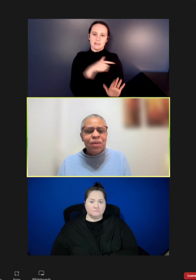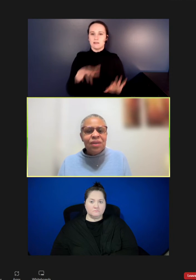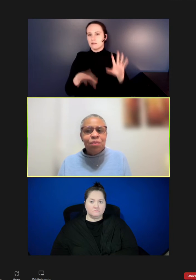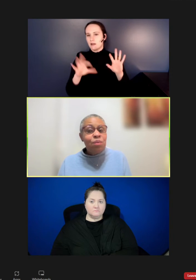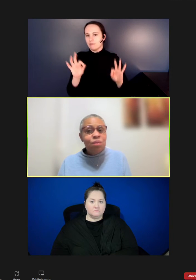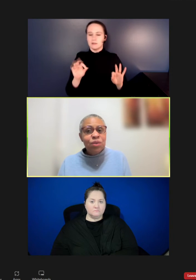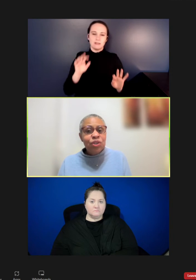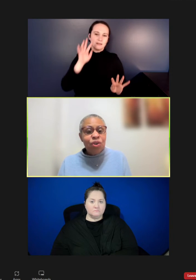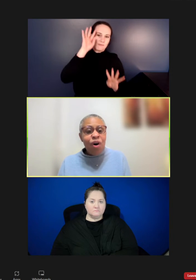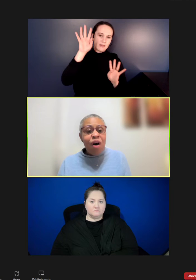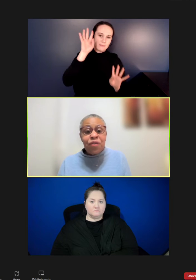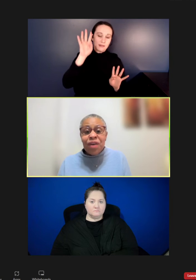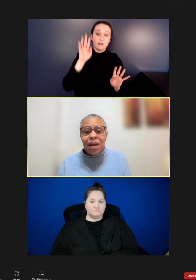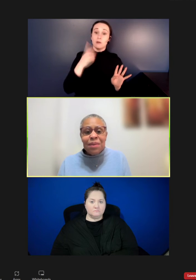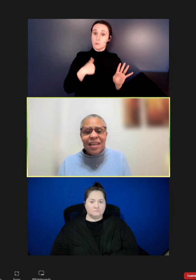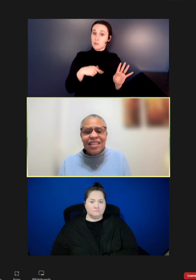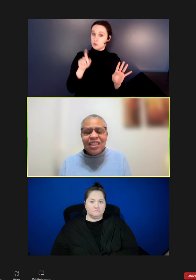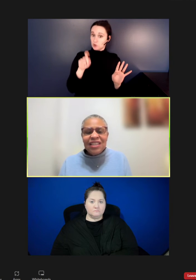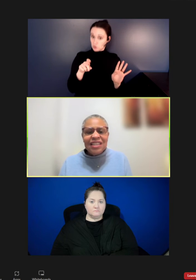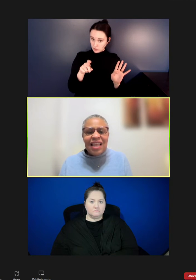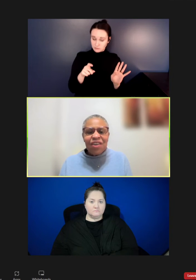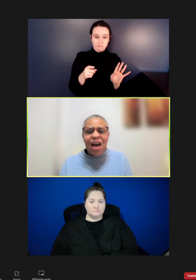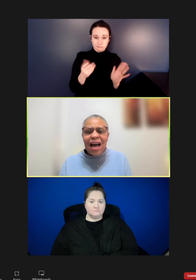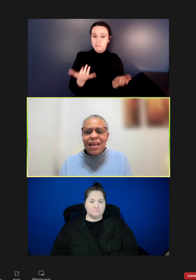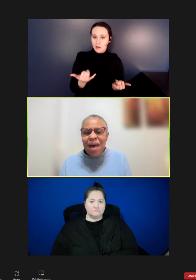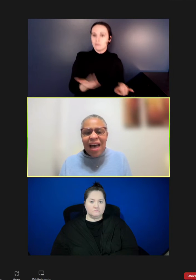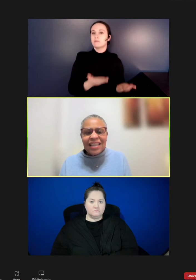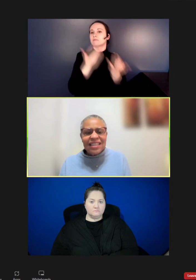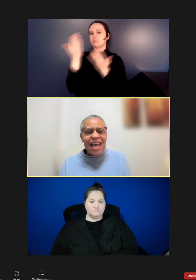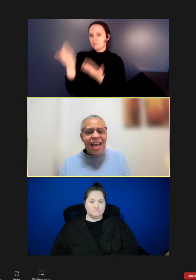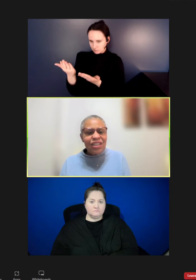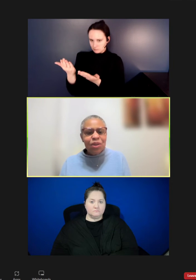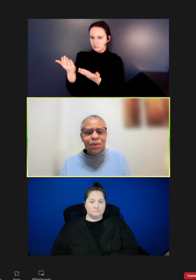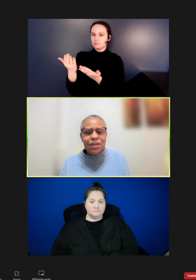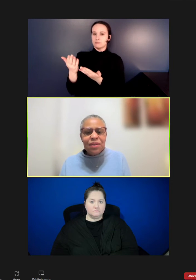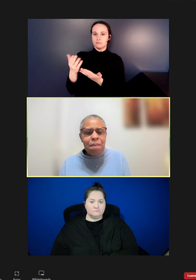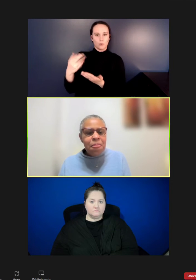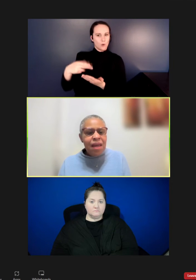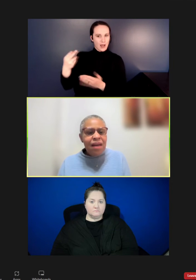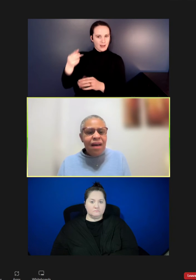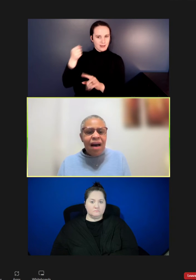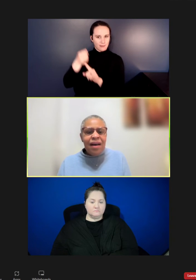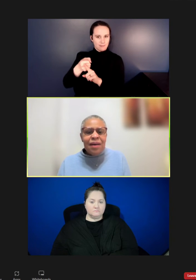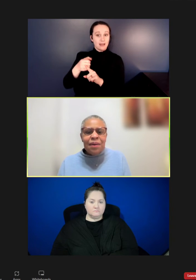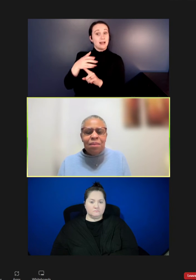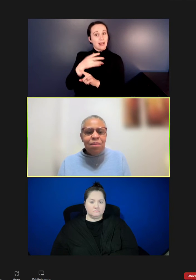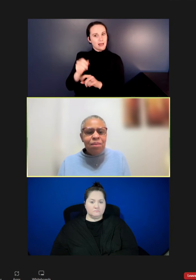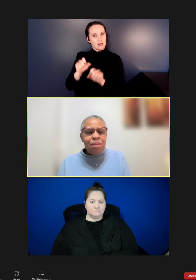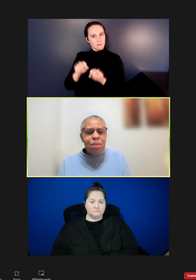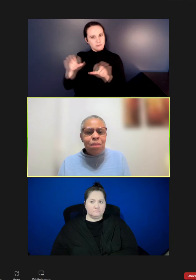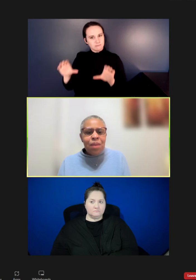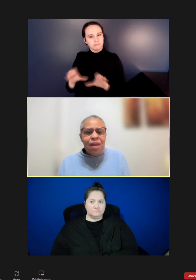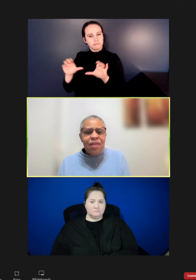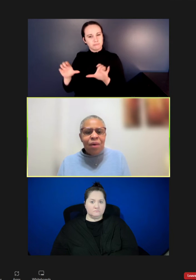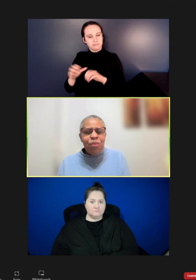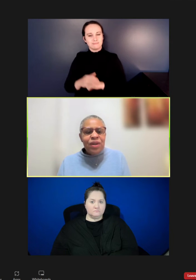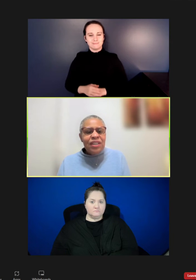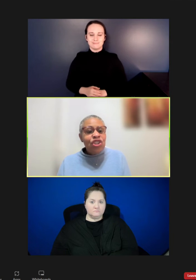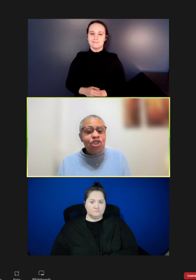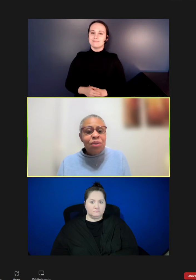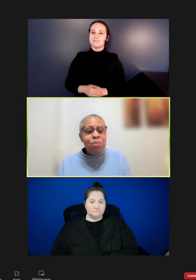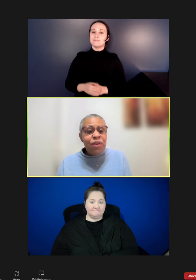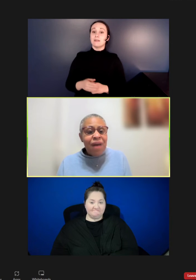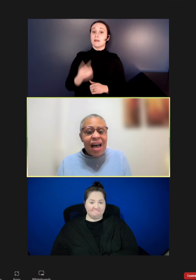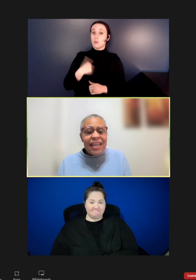we should offer recommendations that are high impact and actionable. That we should provide